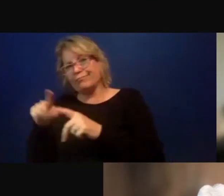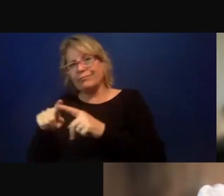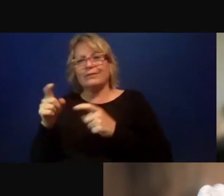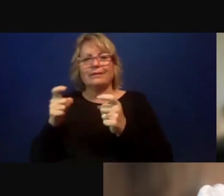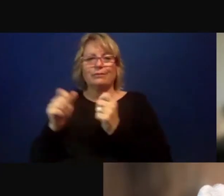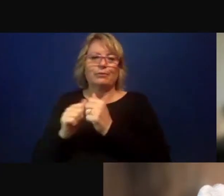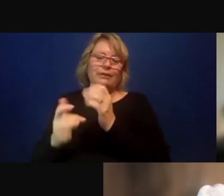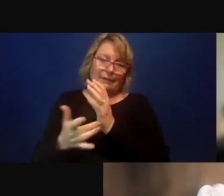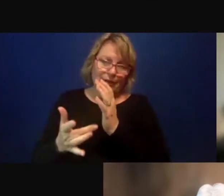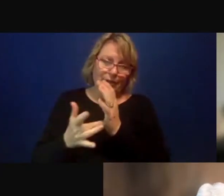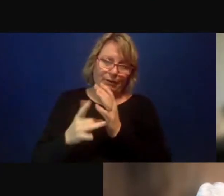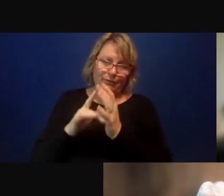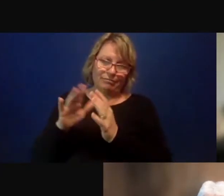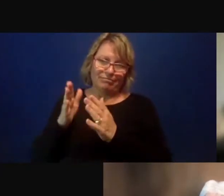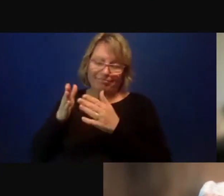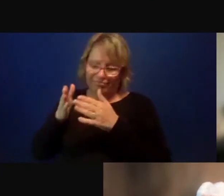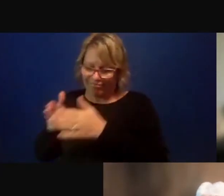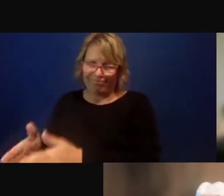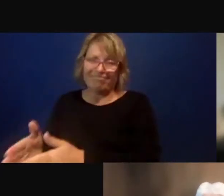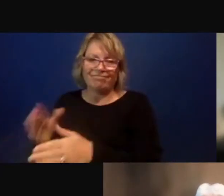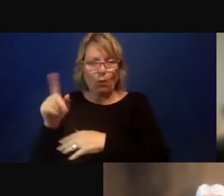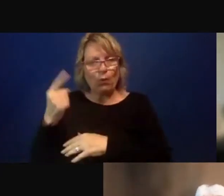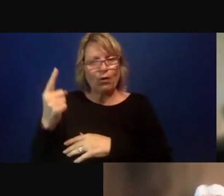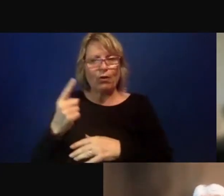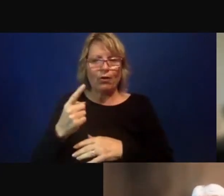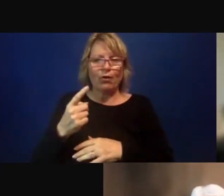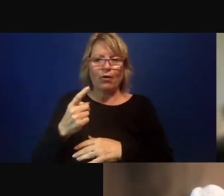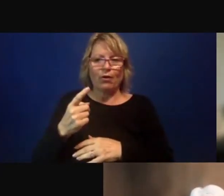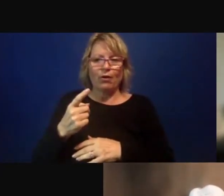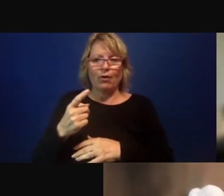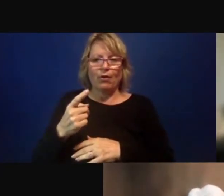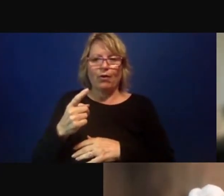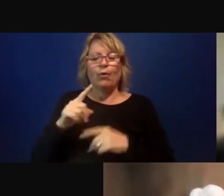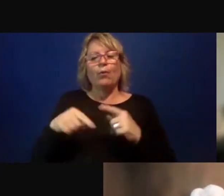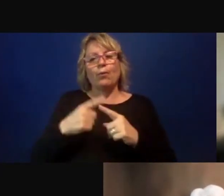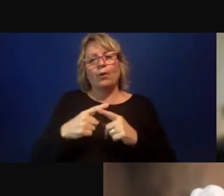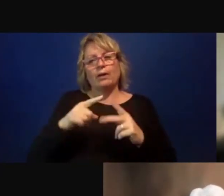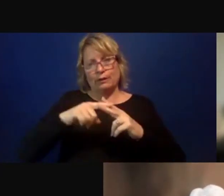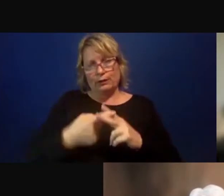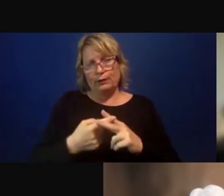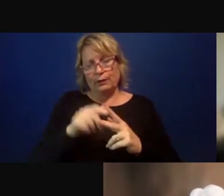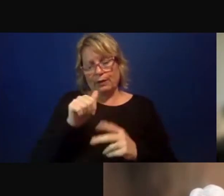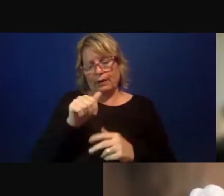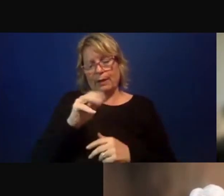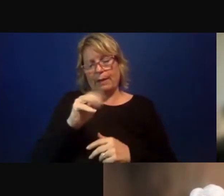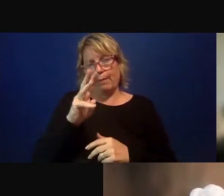almost exclusively right around the corner of when we started Amwell. And had the idea